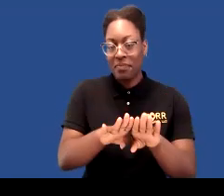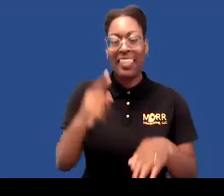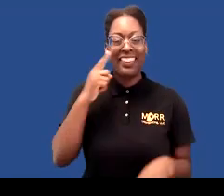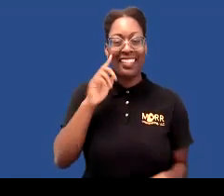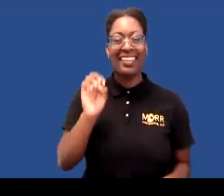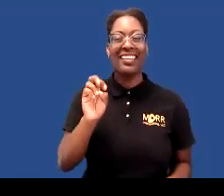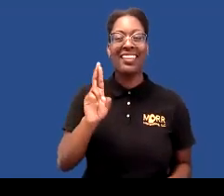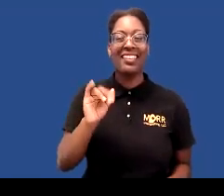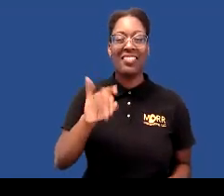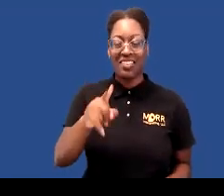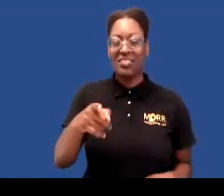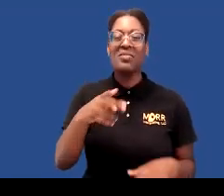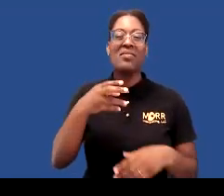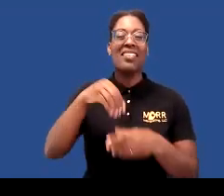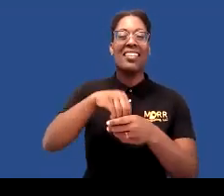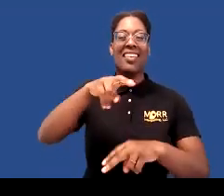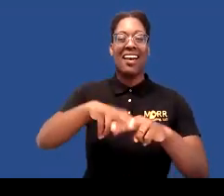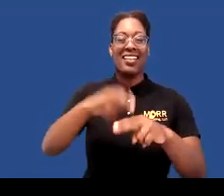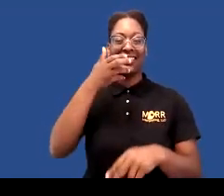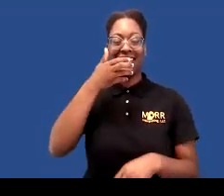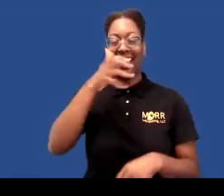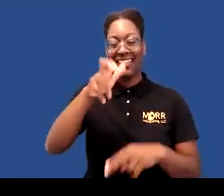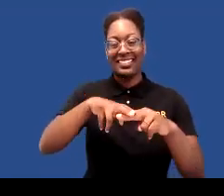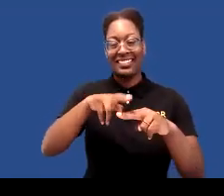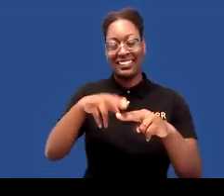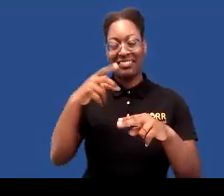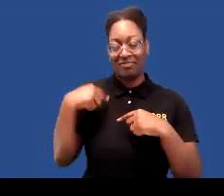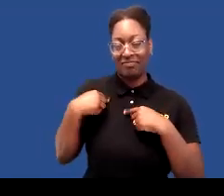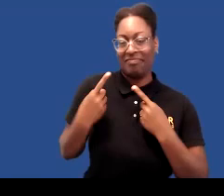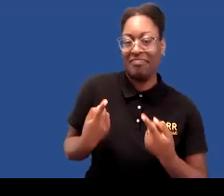for long enough at this point. So thanks for answering our questions.